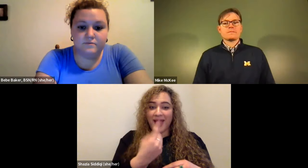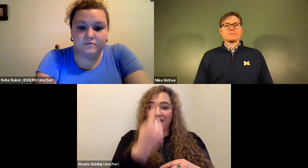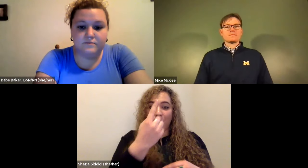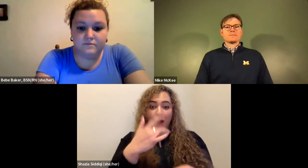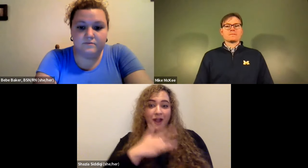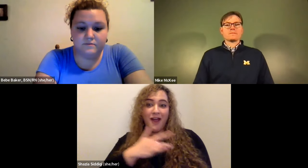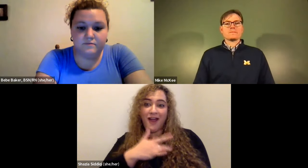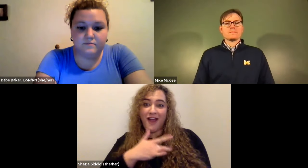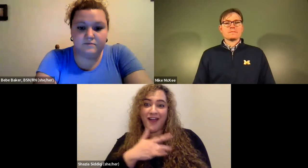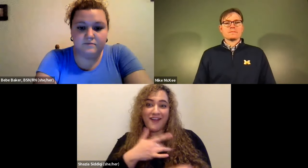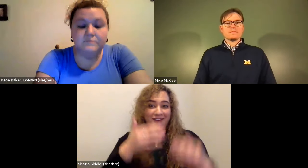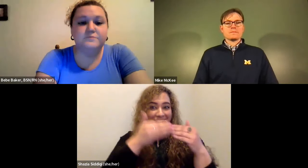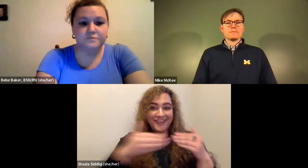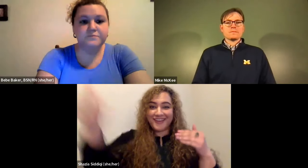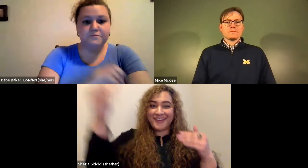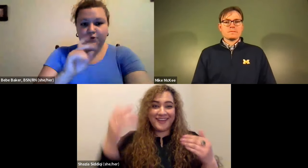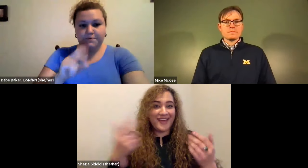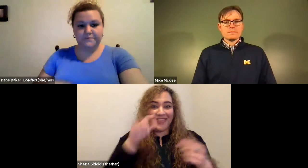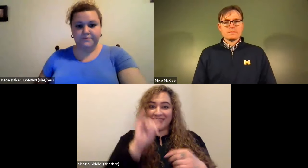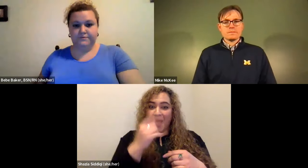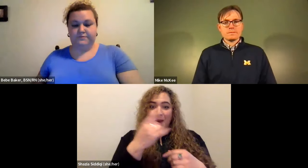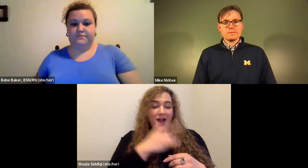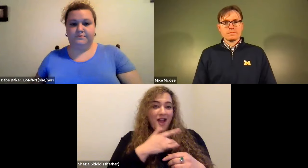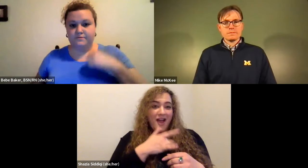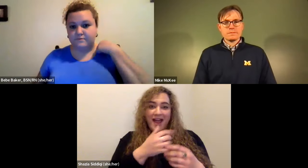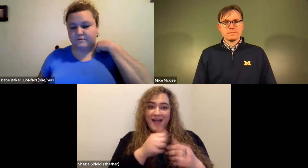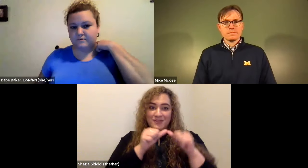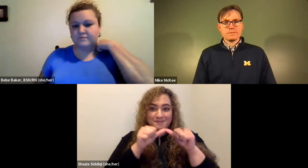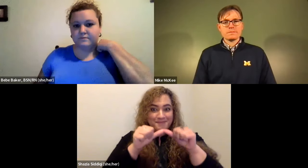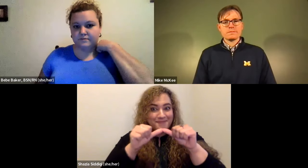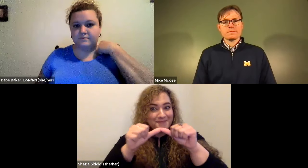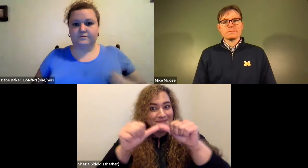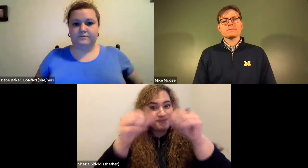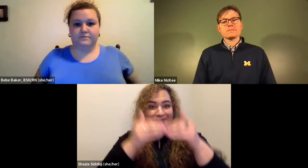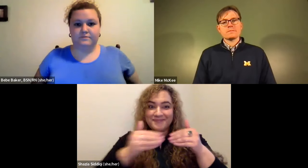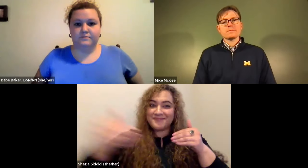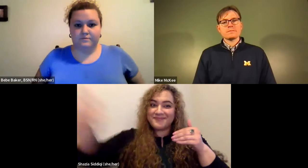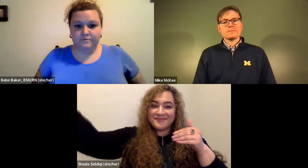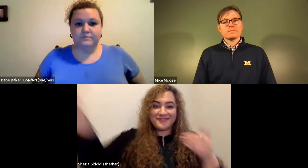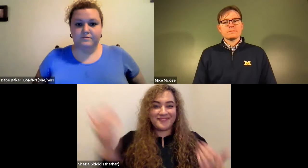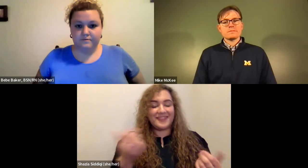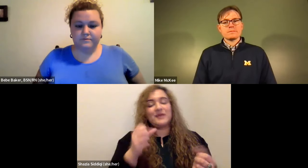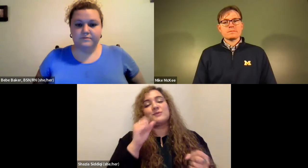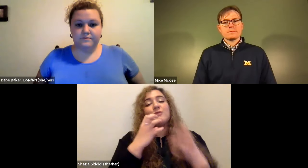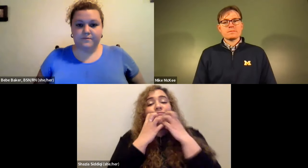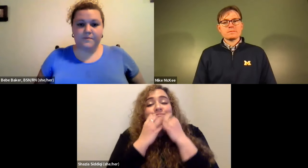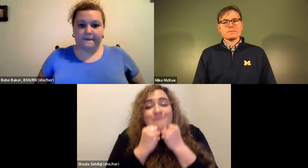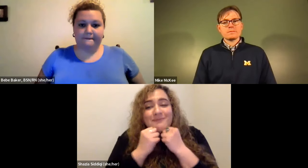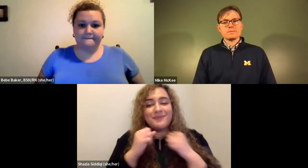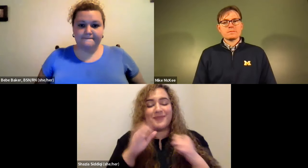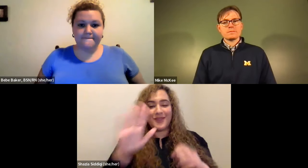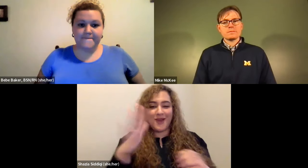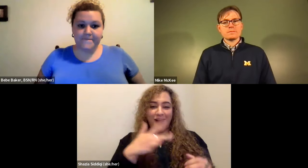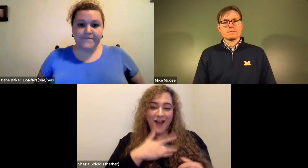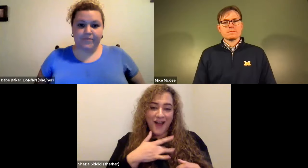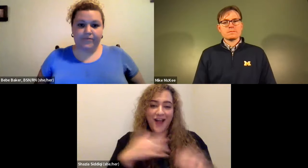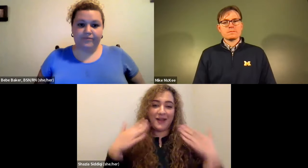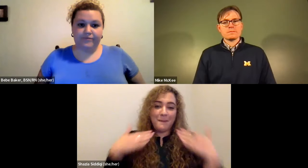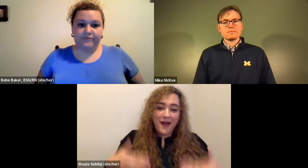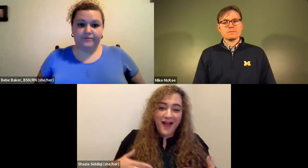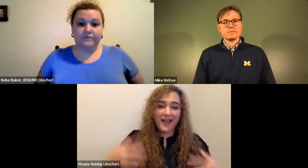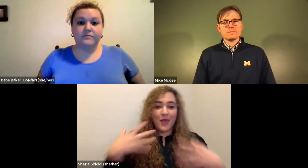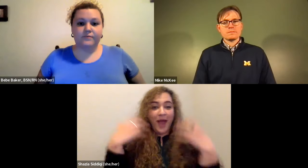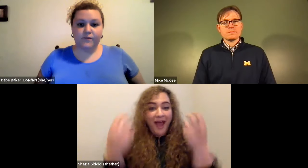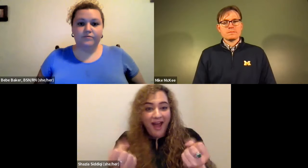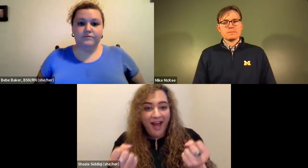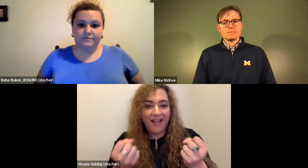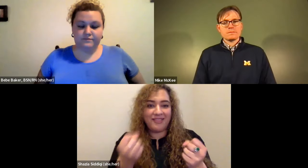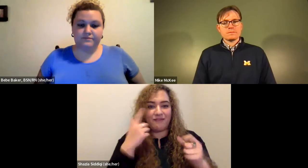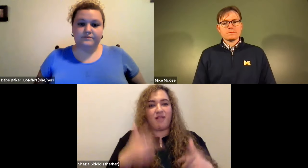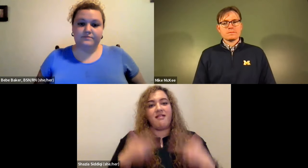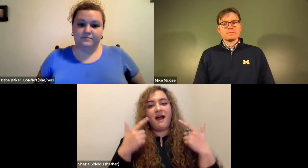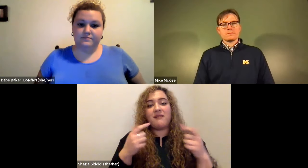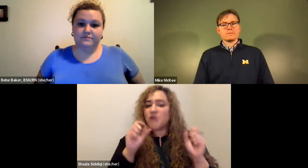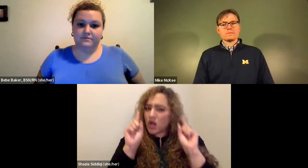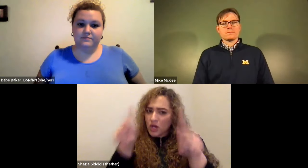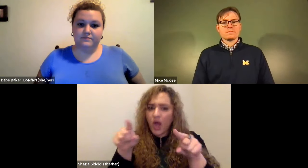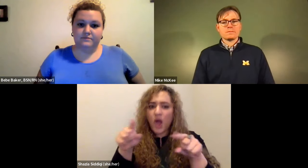James Cech: Like Dr miss key said, you only have one heart you've got to keep it, you know, in good shape, so that it works for you, for the rest of your life so really take care of your heart, you know.